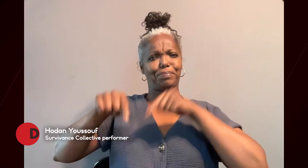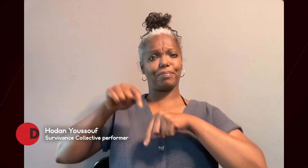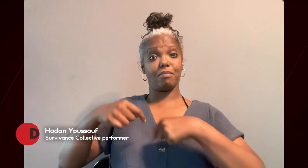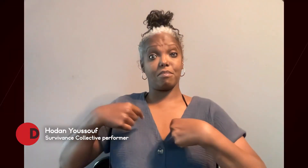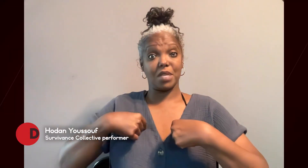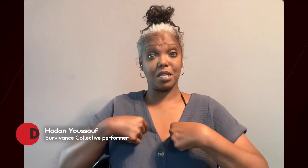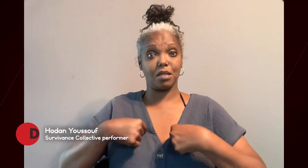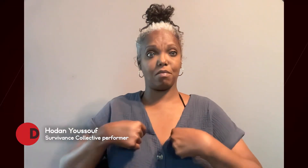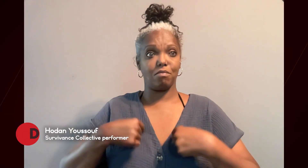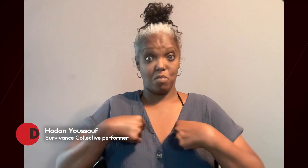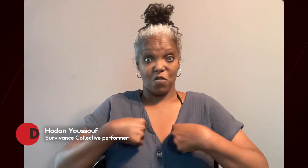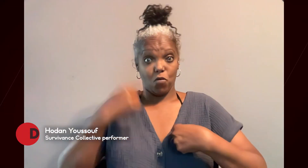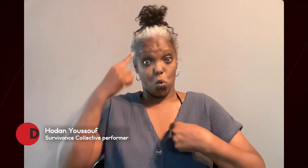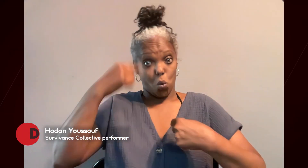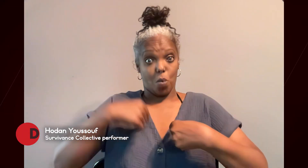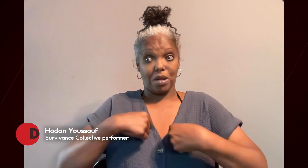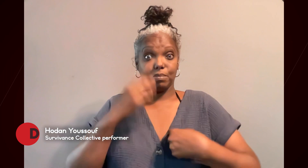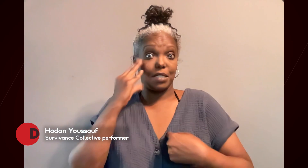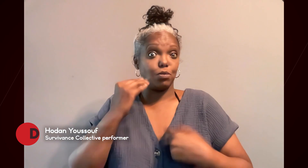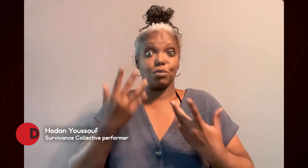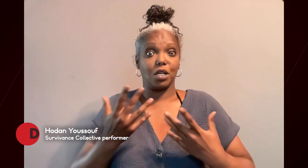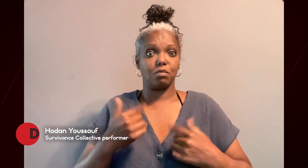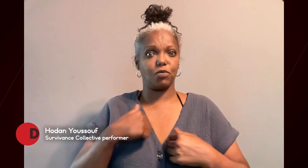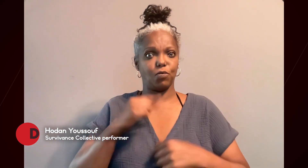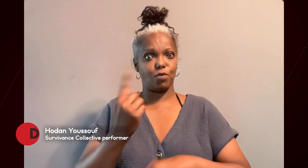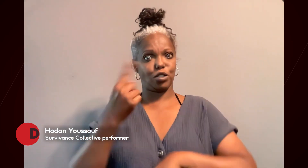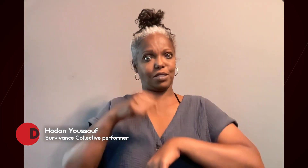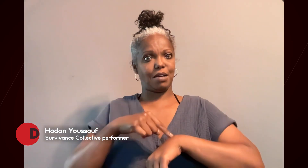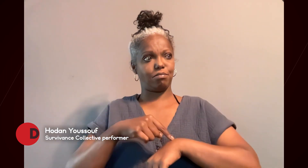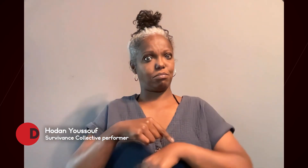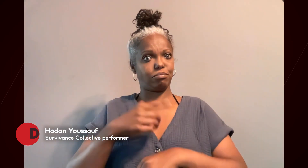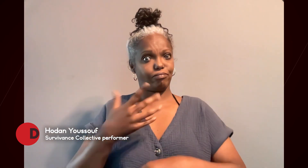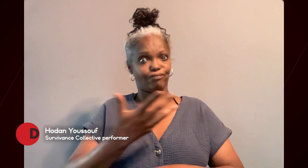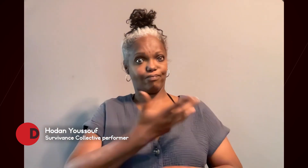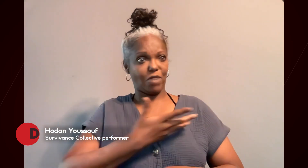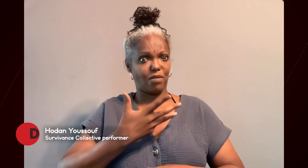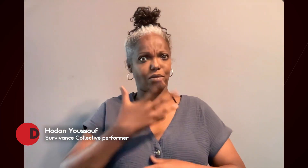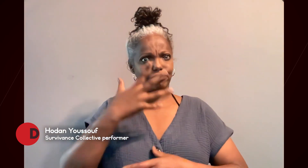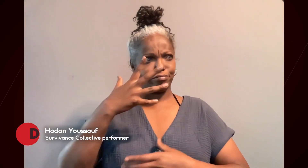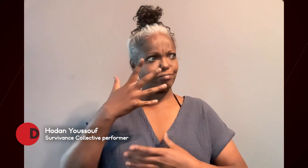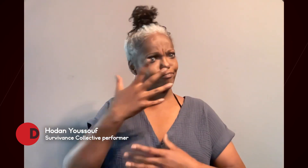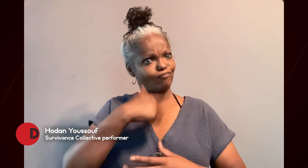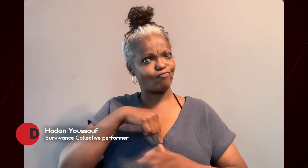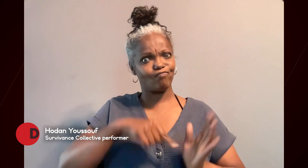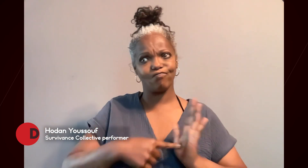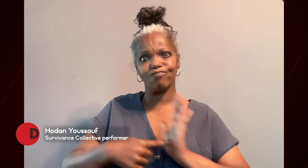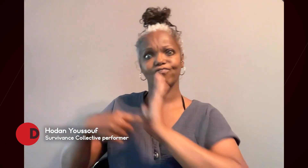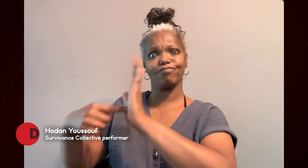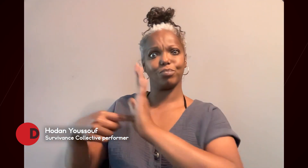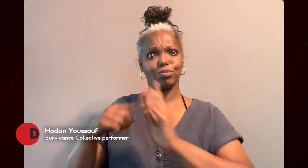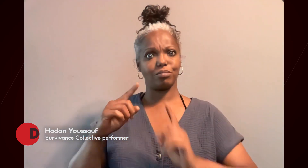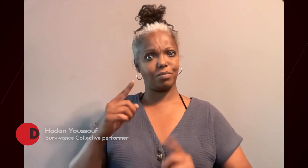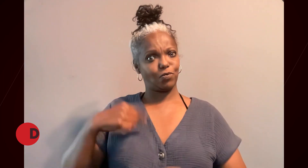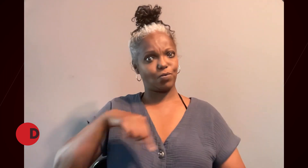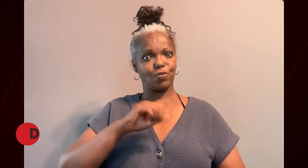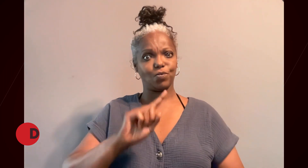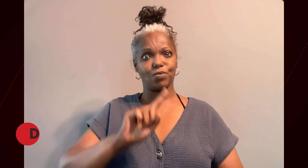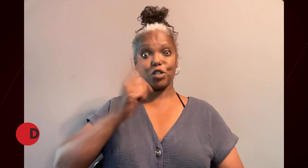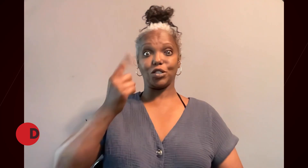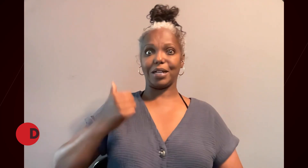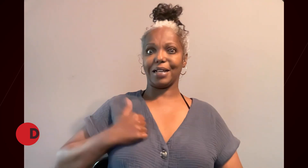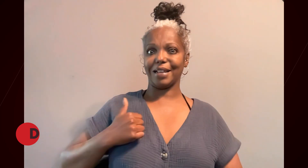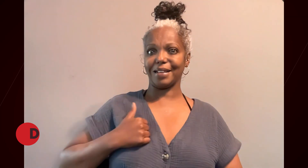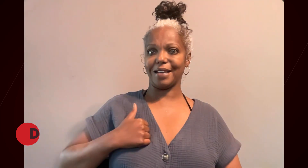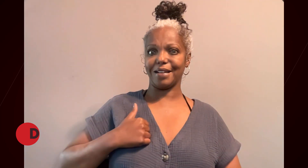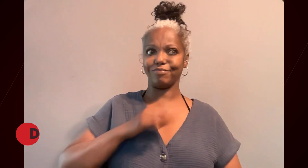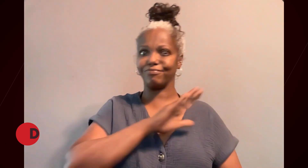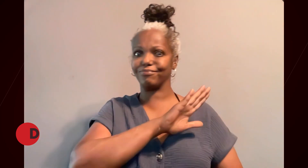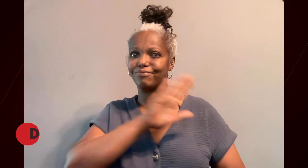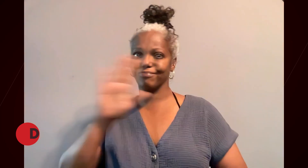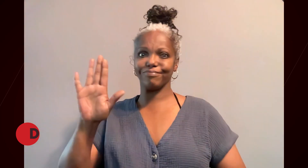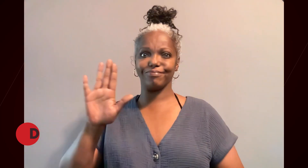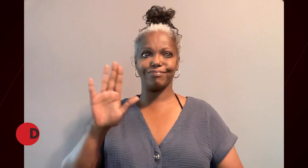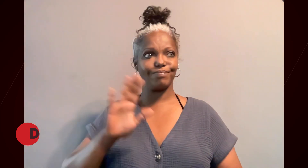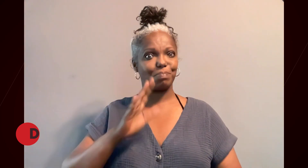It was the first time a Canadian group ever performed at the Clin d'Oeil Festival.